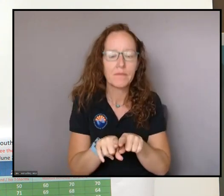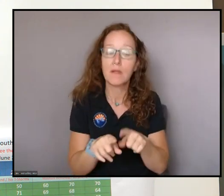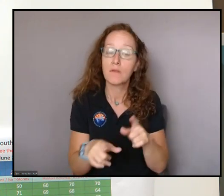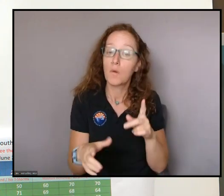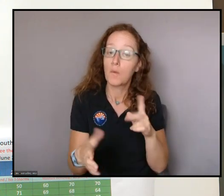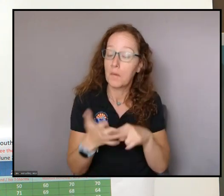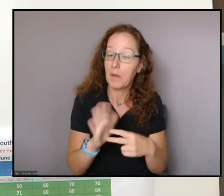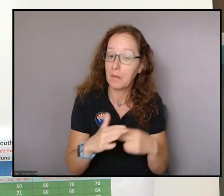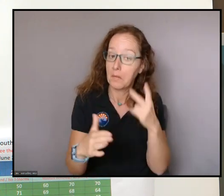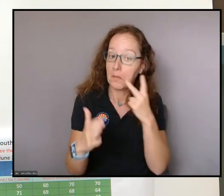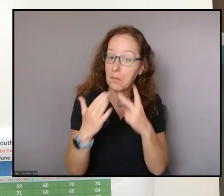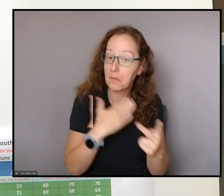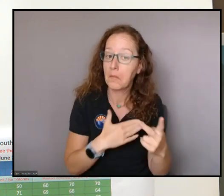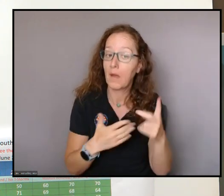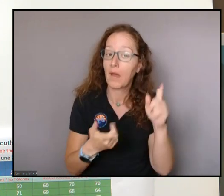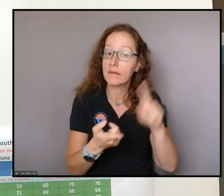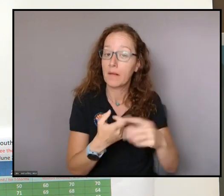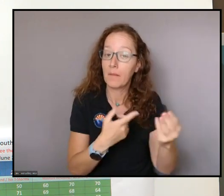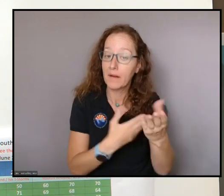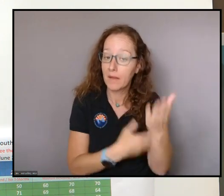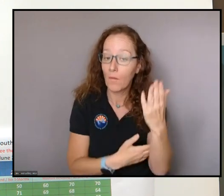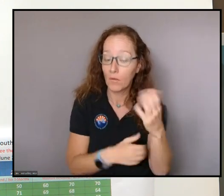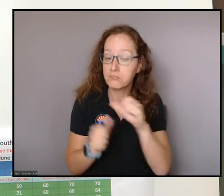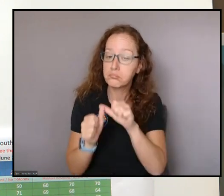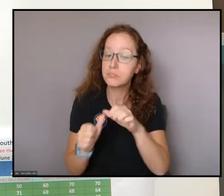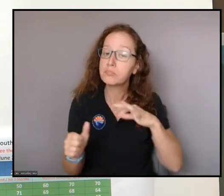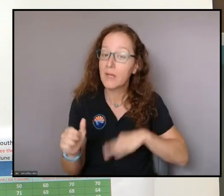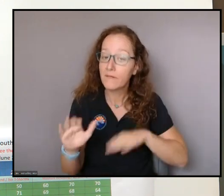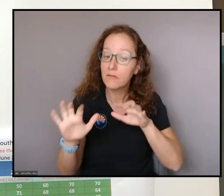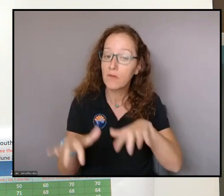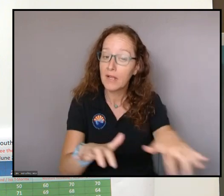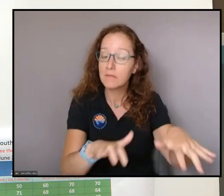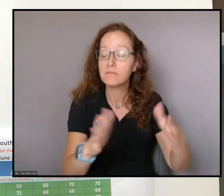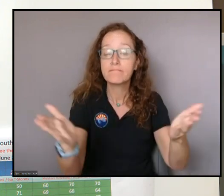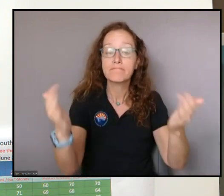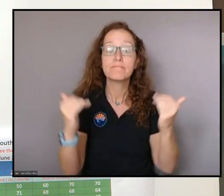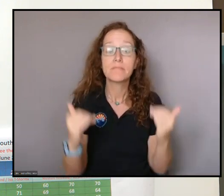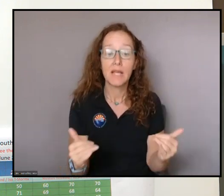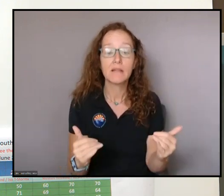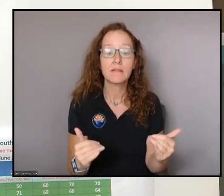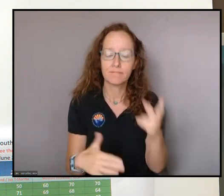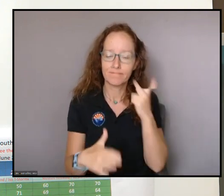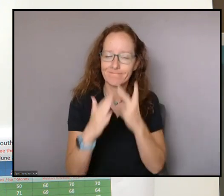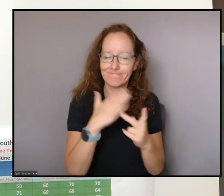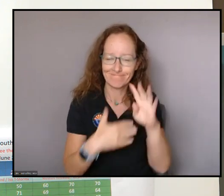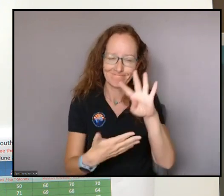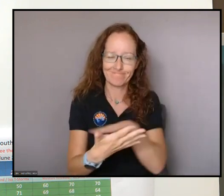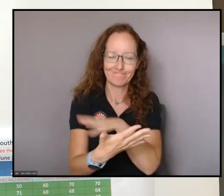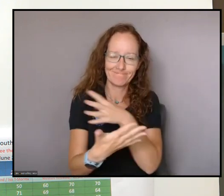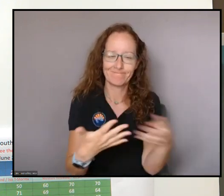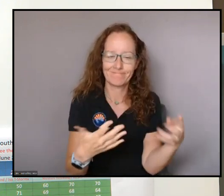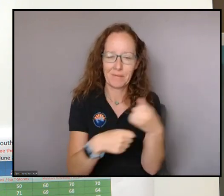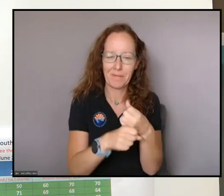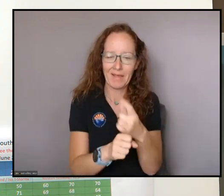Next slide. So this is our forecast matrix that we produce for the firefighters every single day. It just gives them an